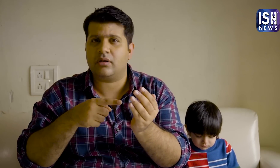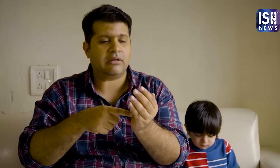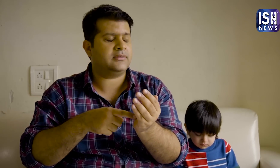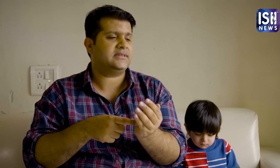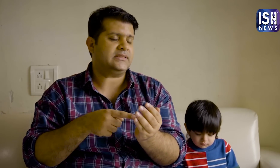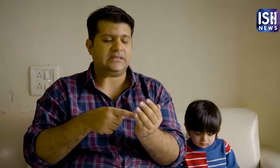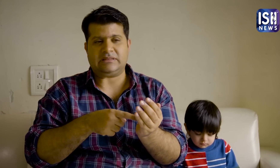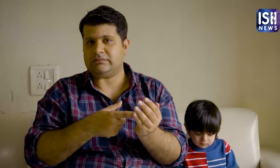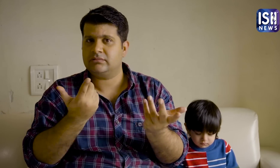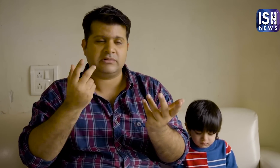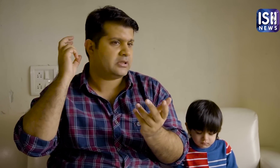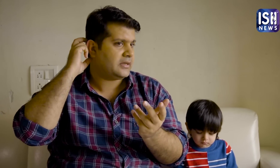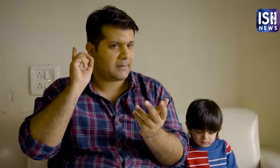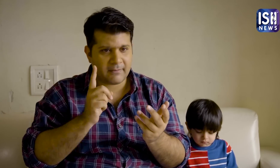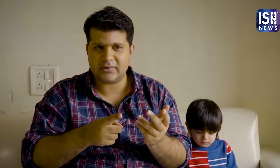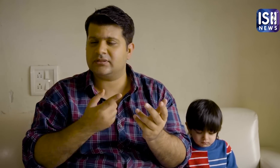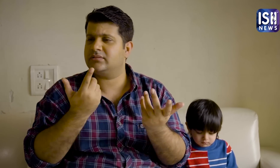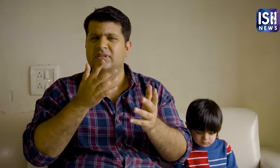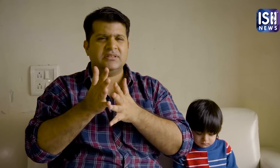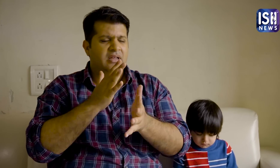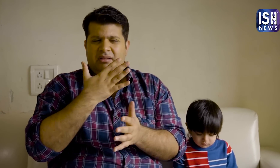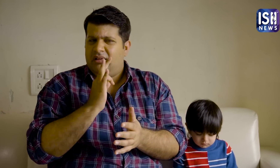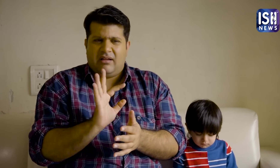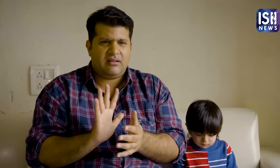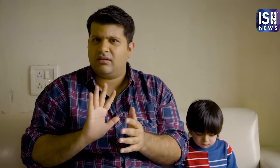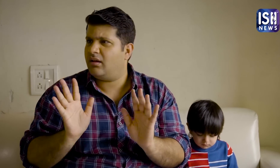parents are told to implant the child with cochlear implants and to avoid Sign Language.